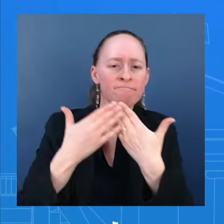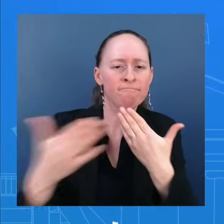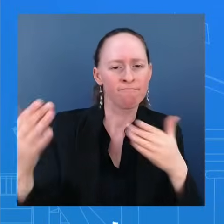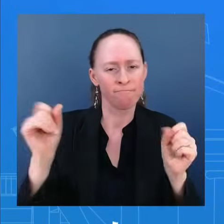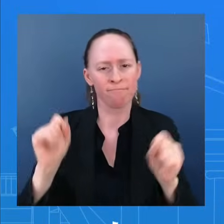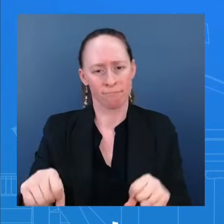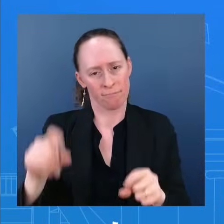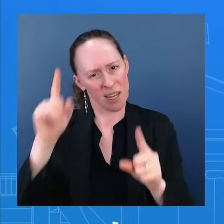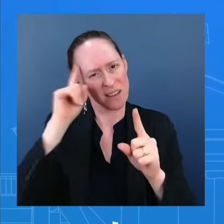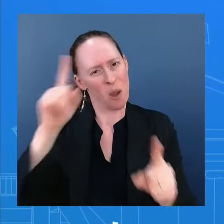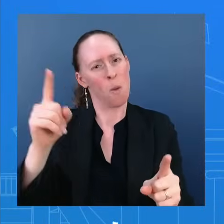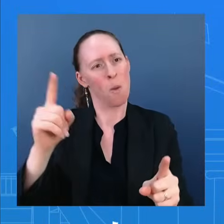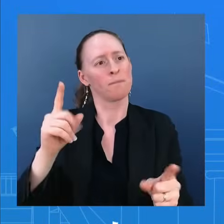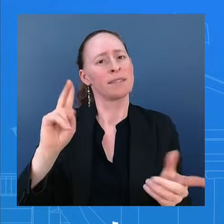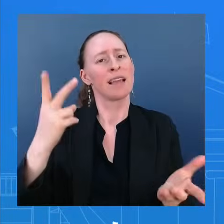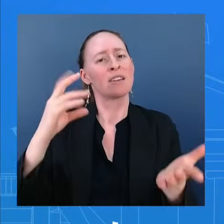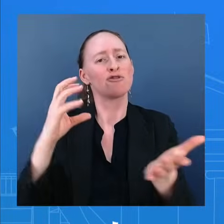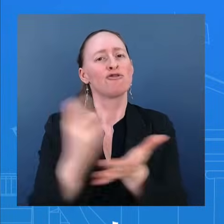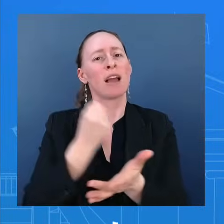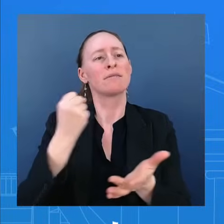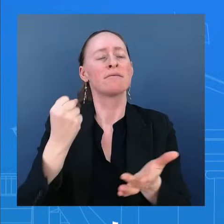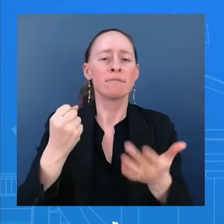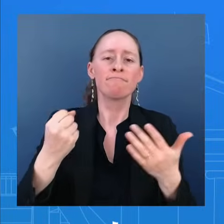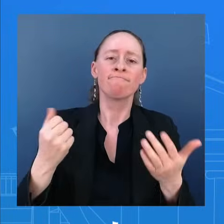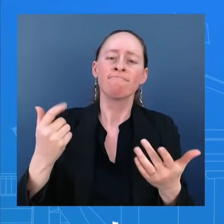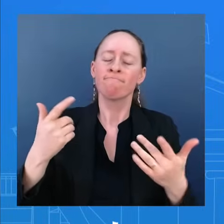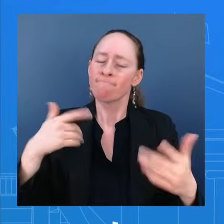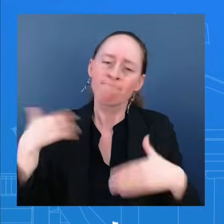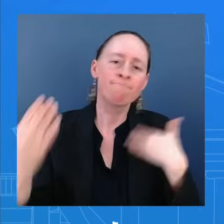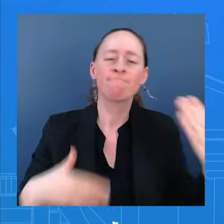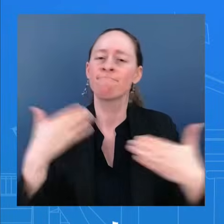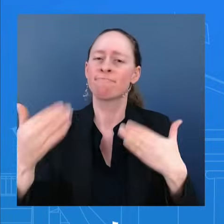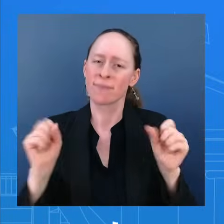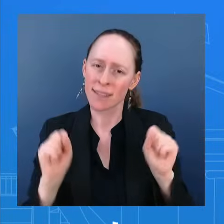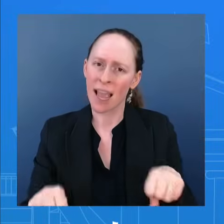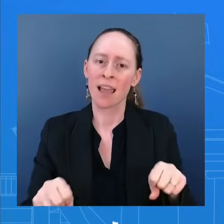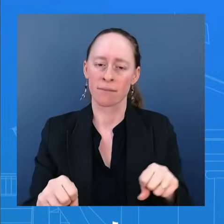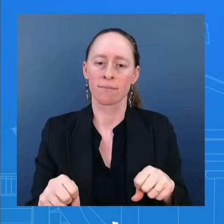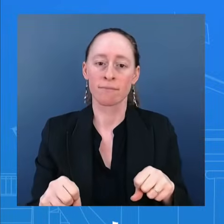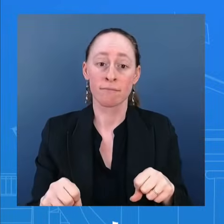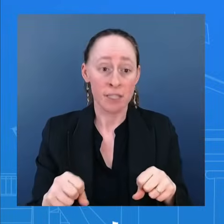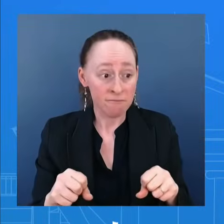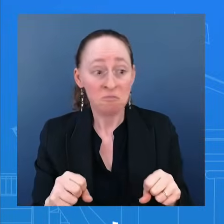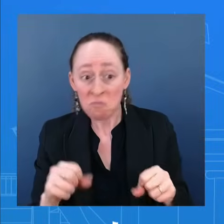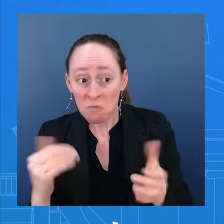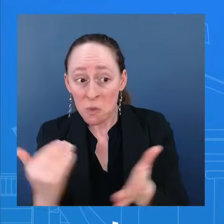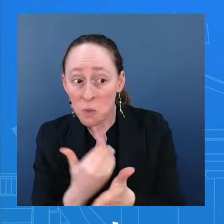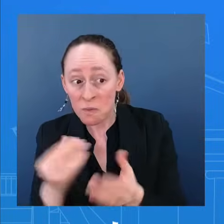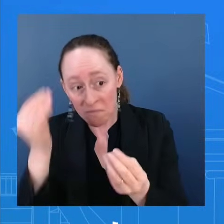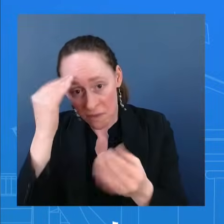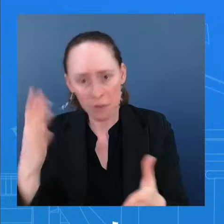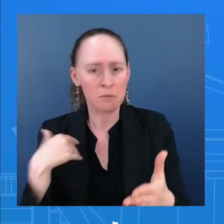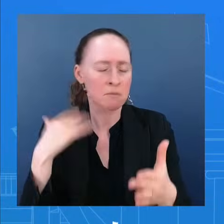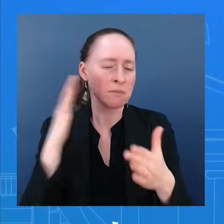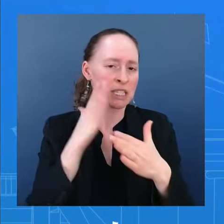we certainly will update all of you. But I think if you look at what the president has done over the past four years, as I just --